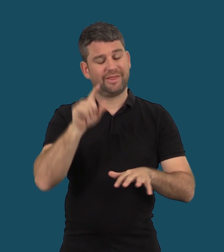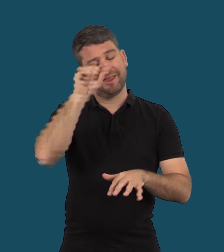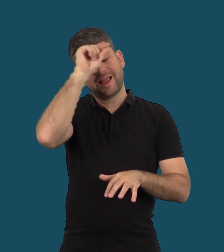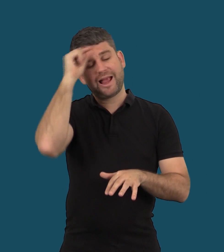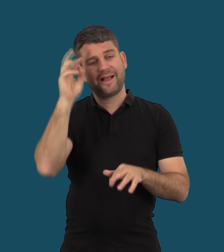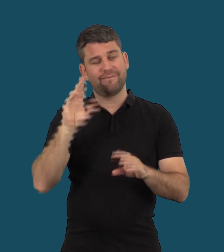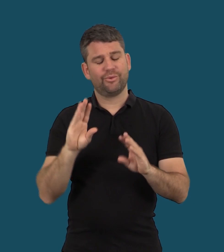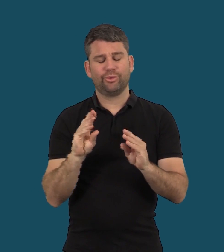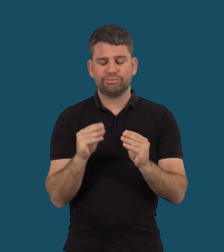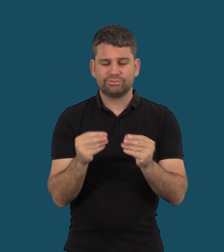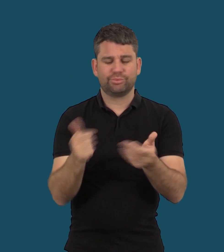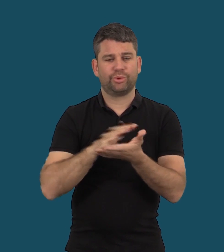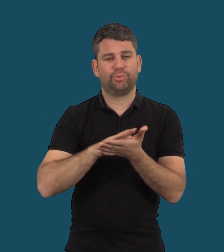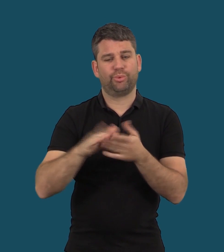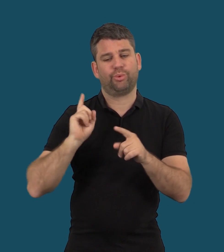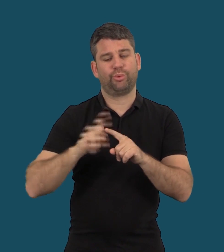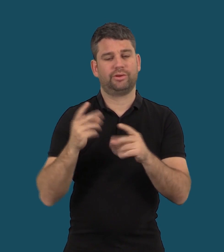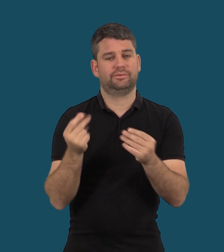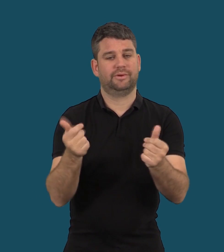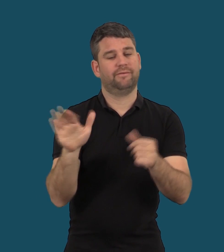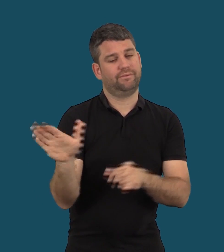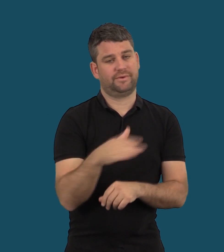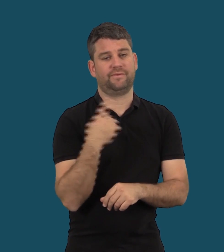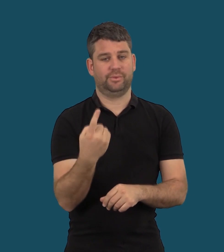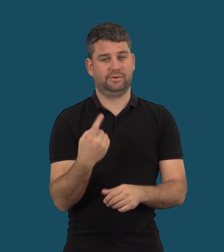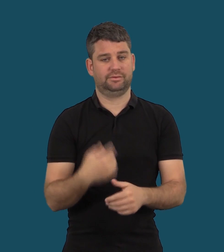although they aim for smooth and quick service for everyone.